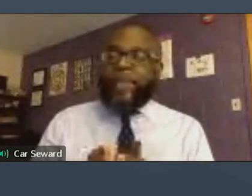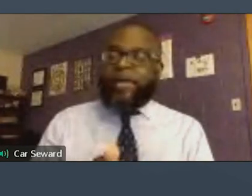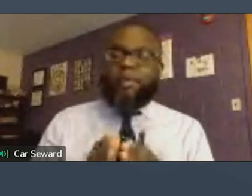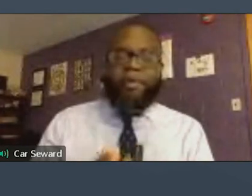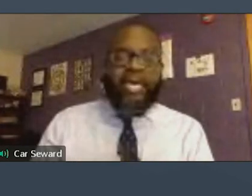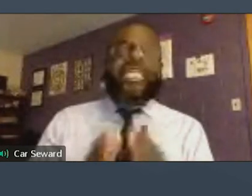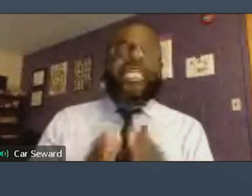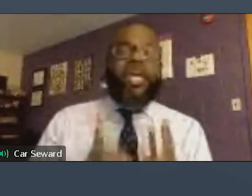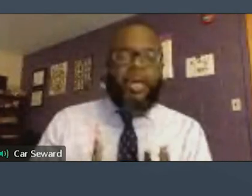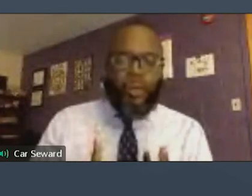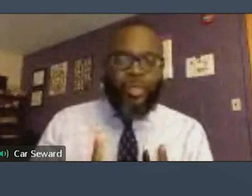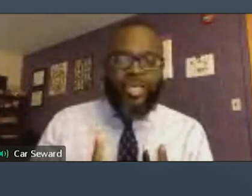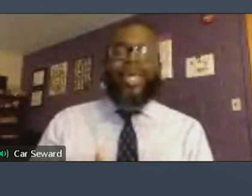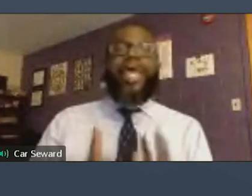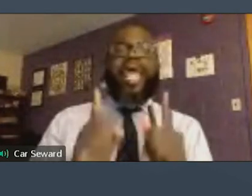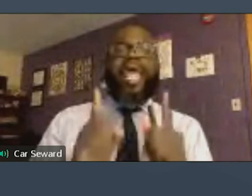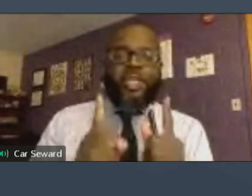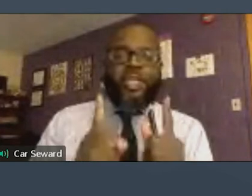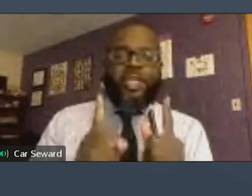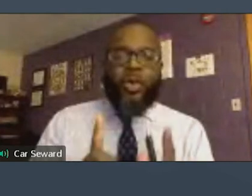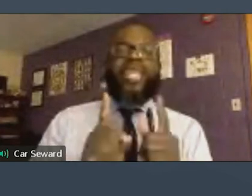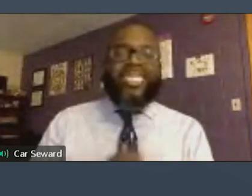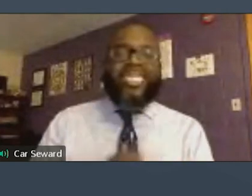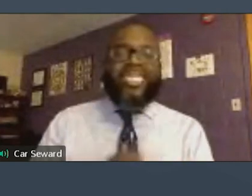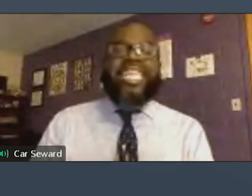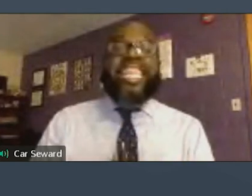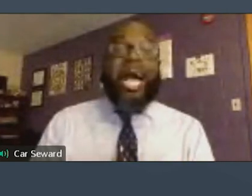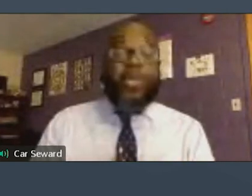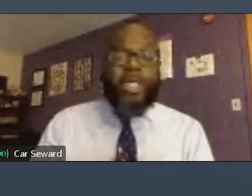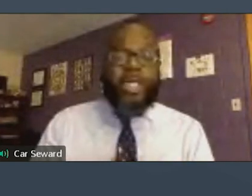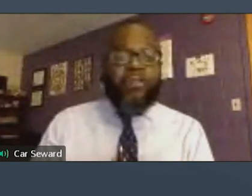And I think about the money to build 260,000 square feet of